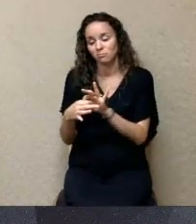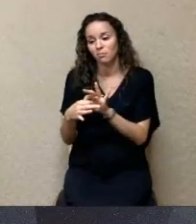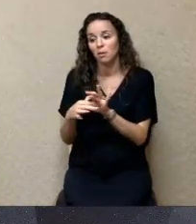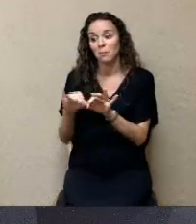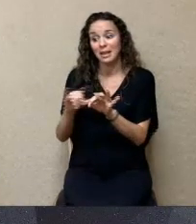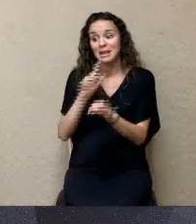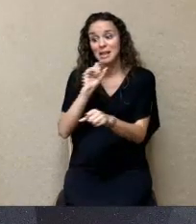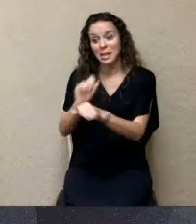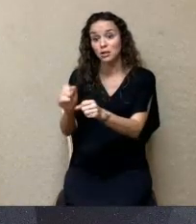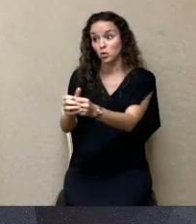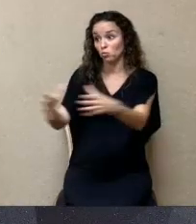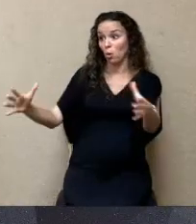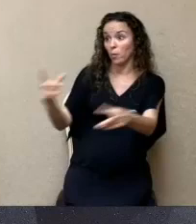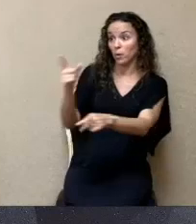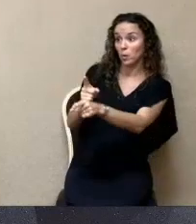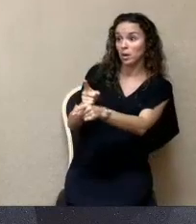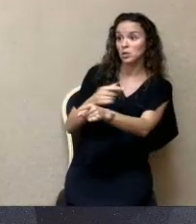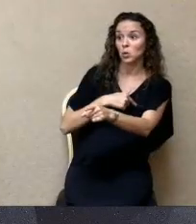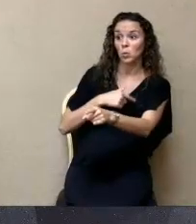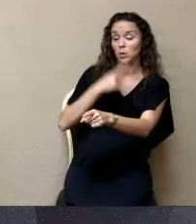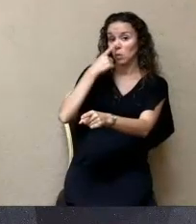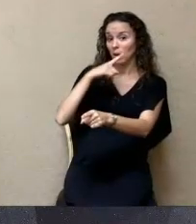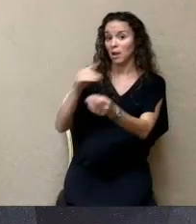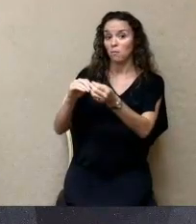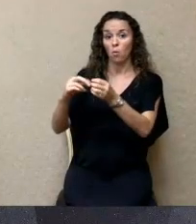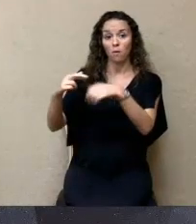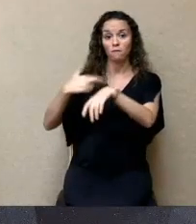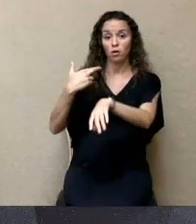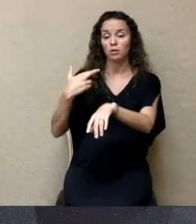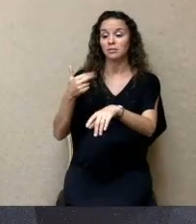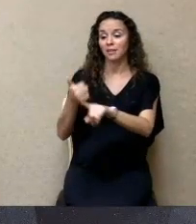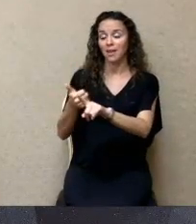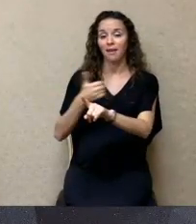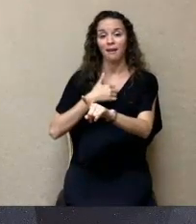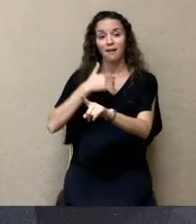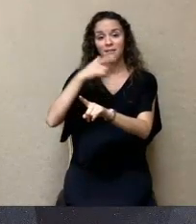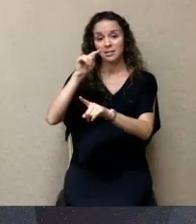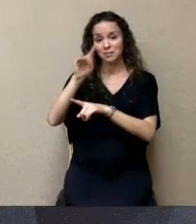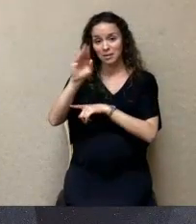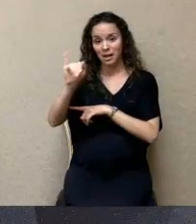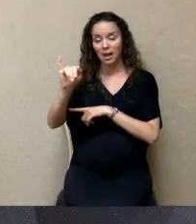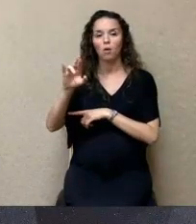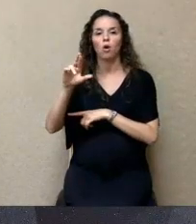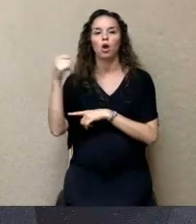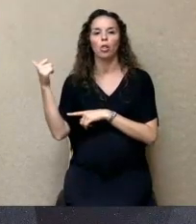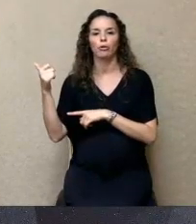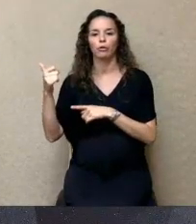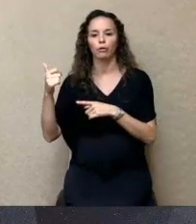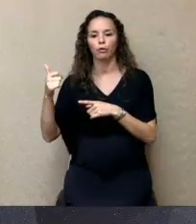We're happy to have referrals for people who have TBI or other acquired disabilities.